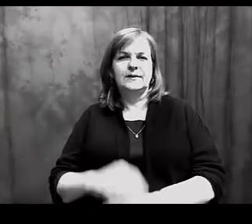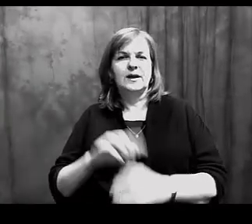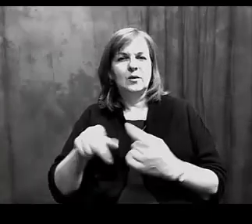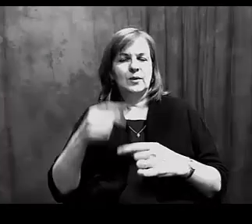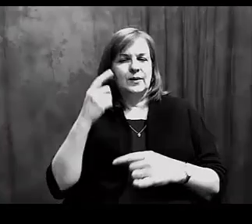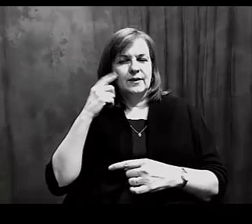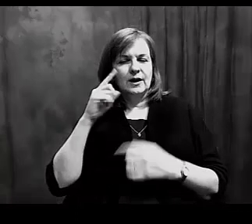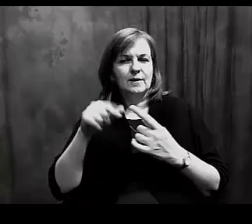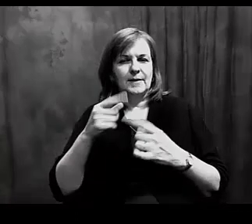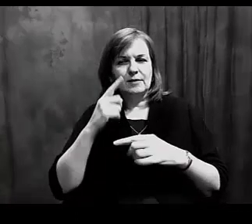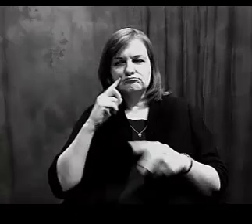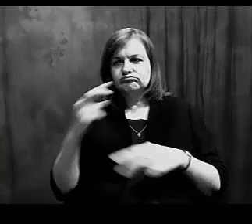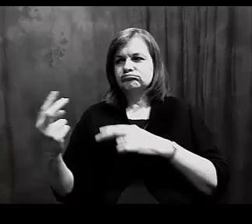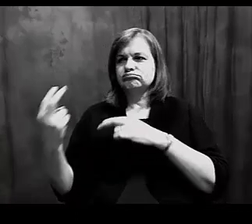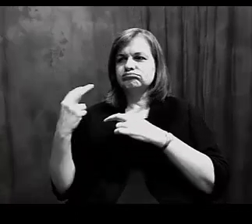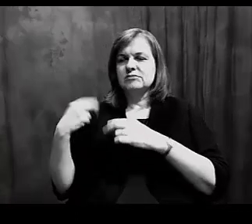of thoughts on evolution